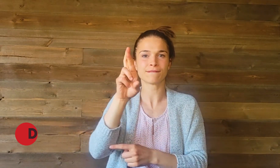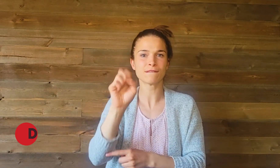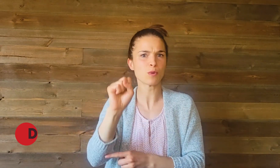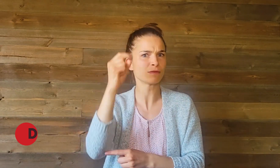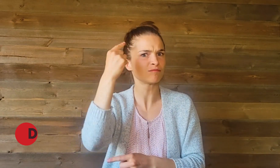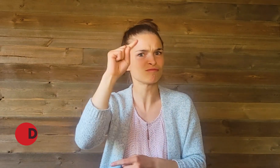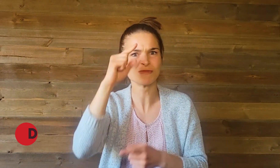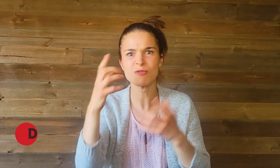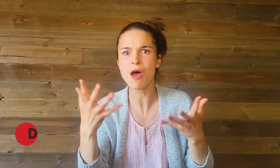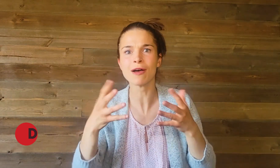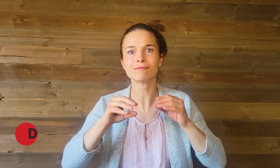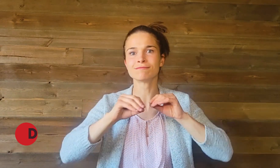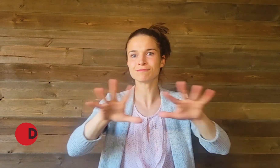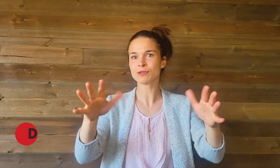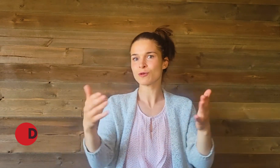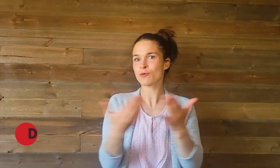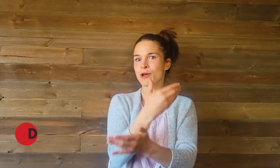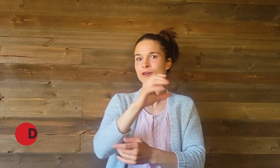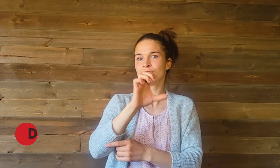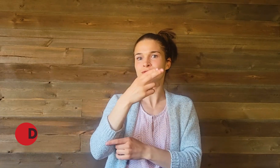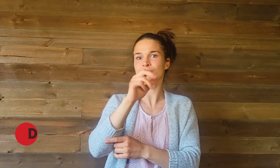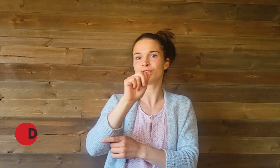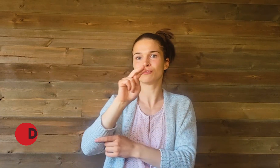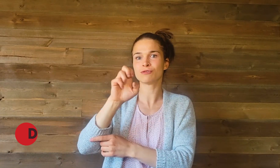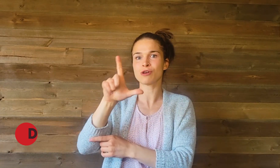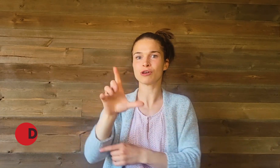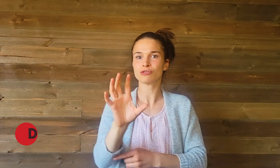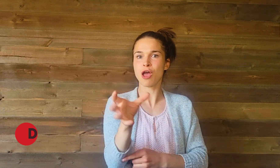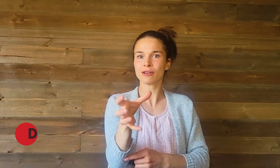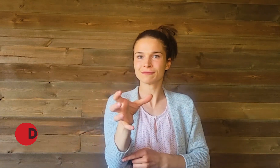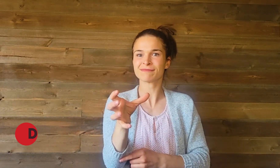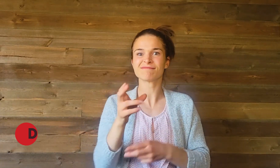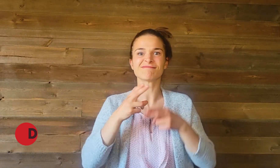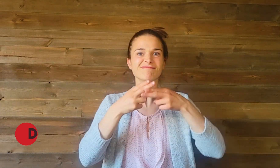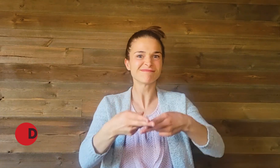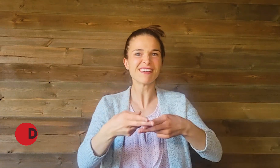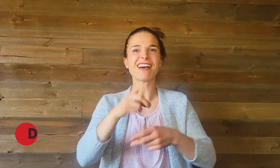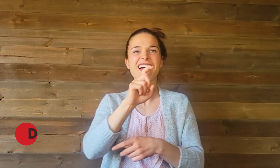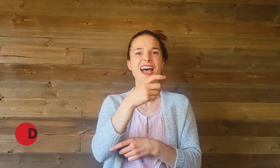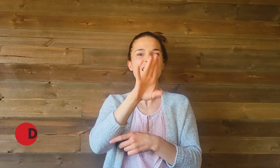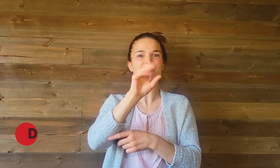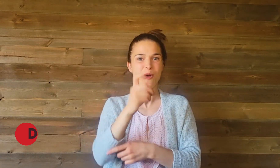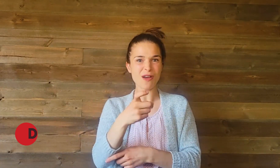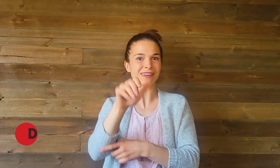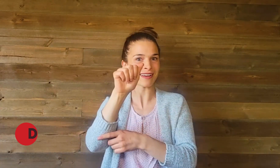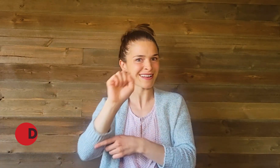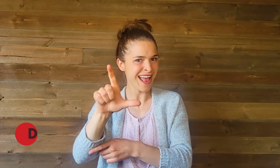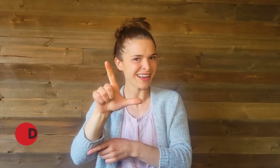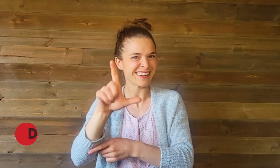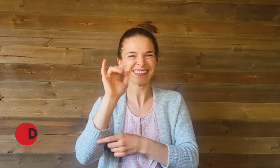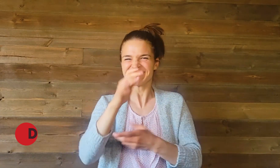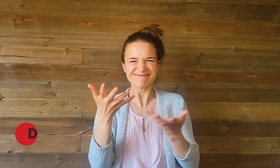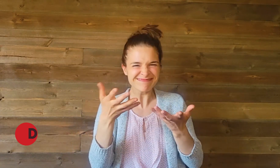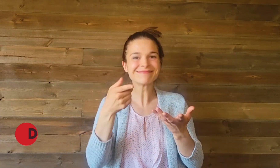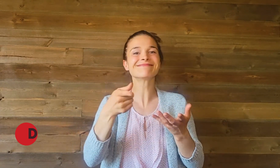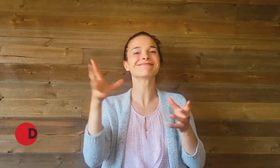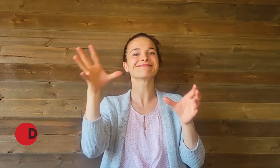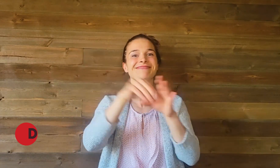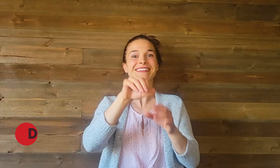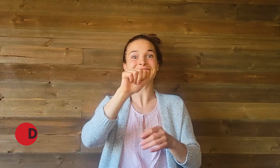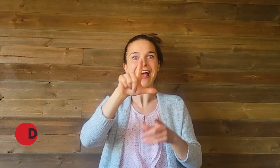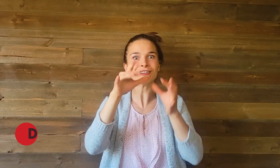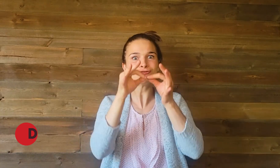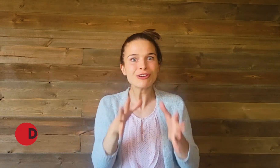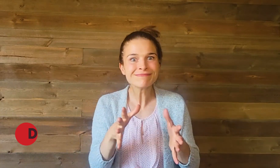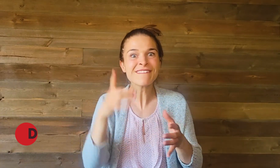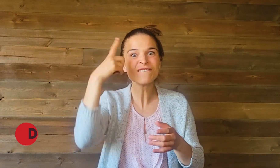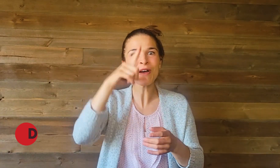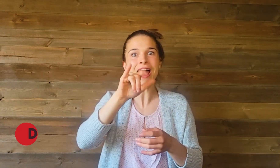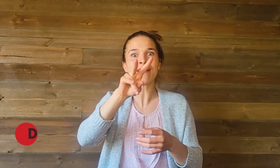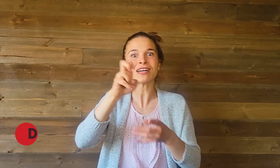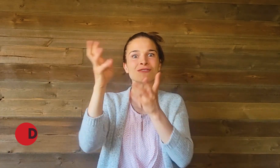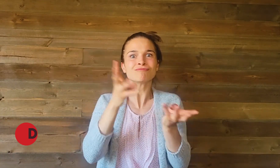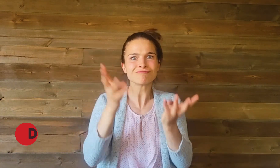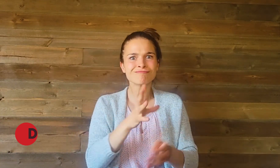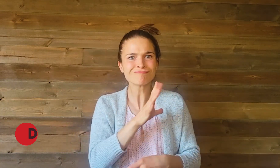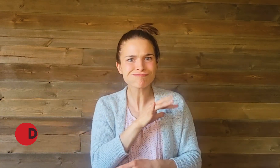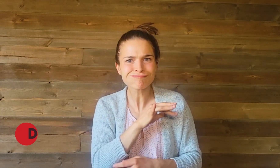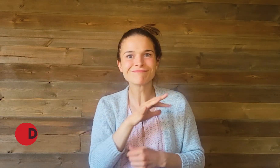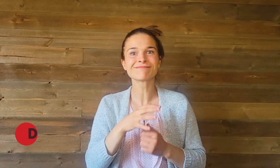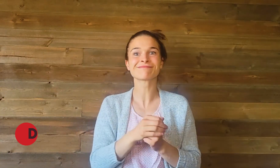Xbox ASL - that features American Sign Language interpretation for original live streams.